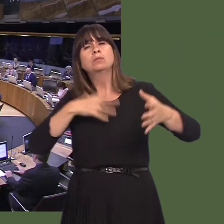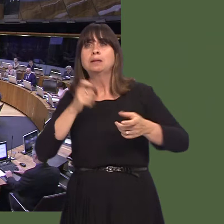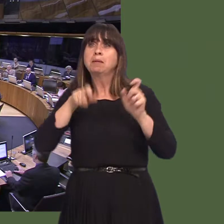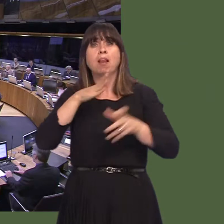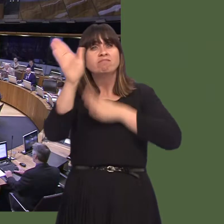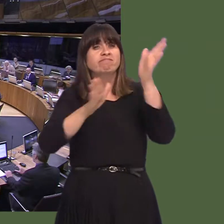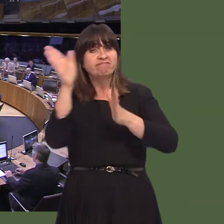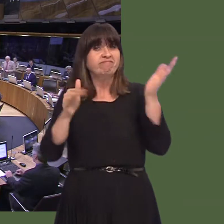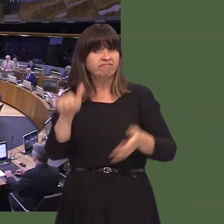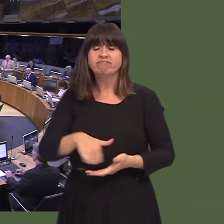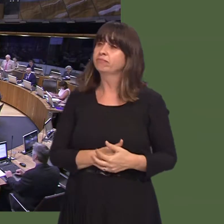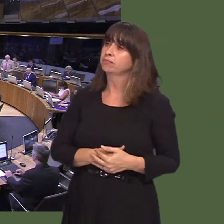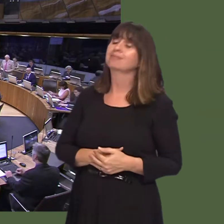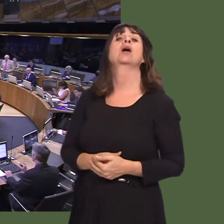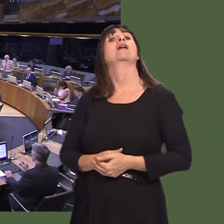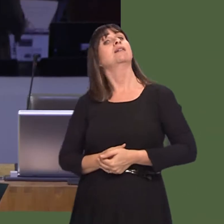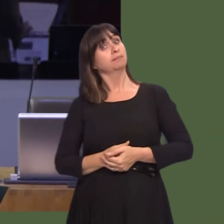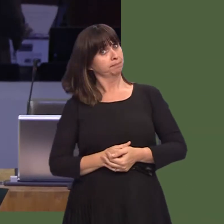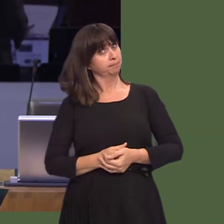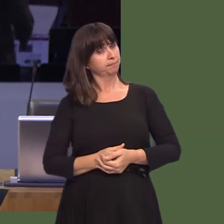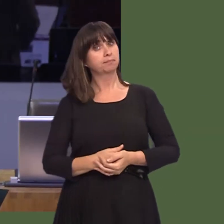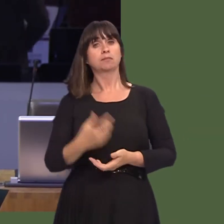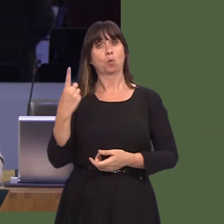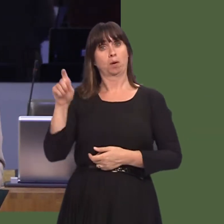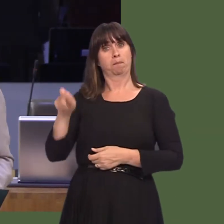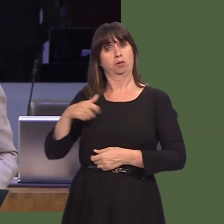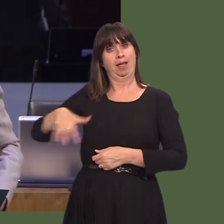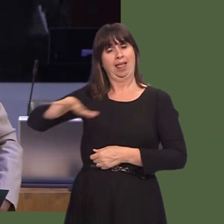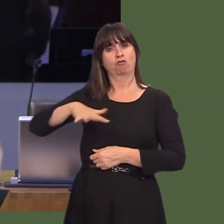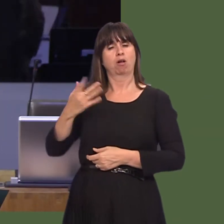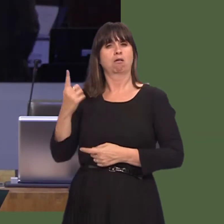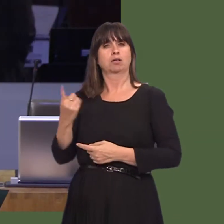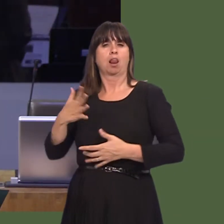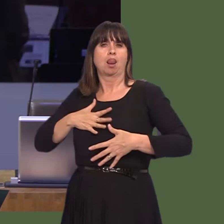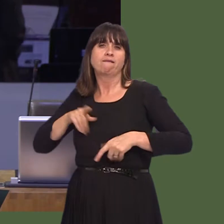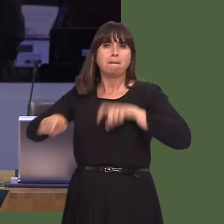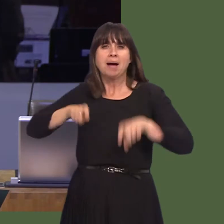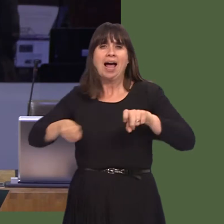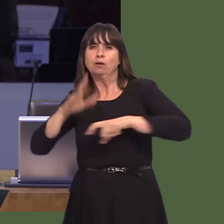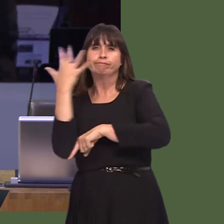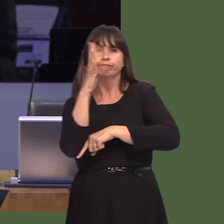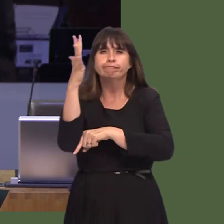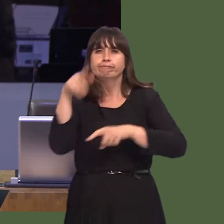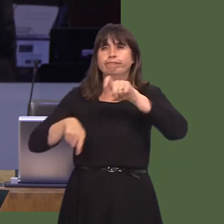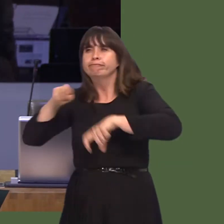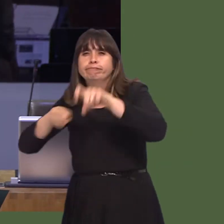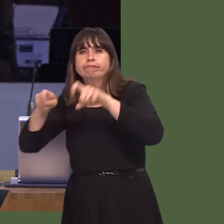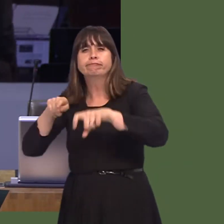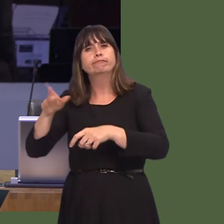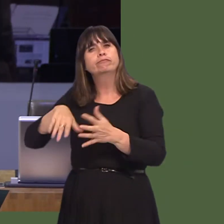active. Neil Hamilton AM: I thank the First Minister for that response. A constituent who is a keen off-road cyclist has written to me from Kidwelly to complain